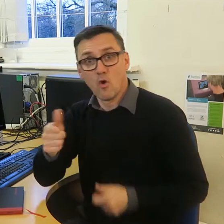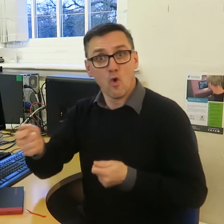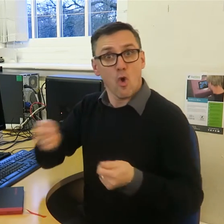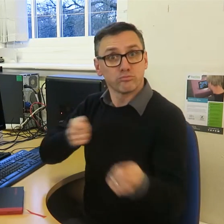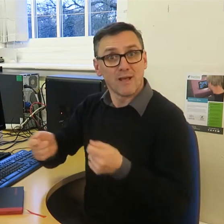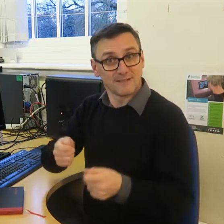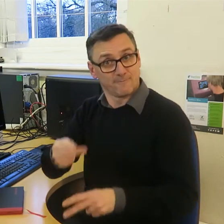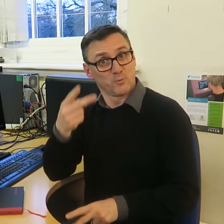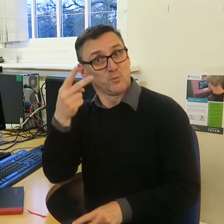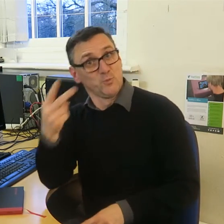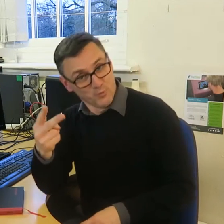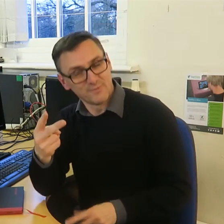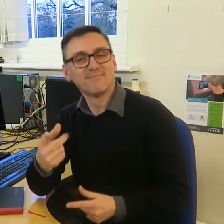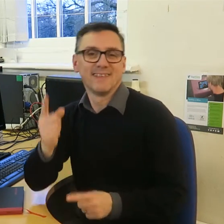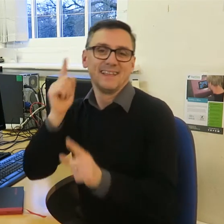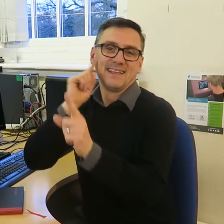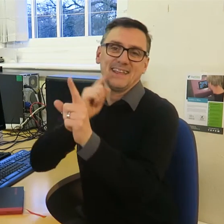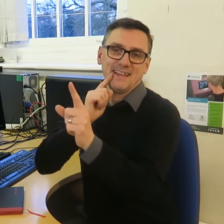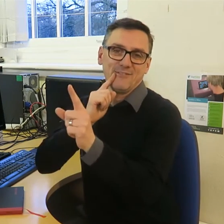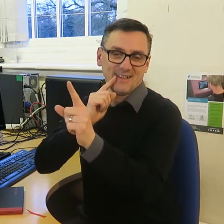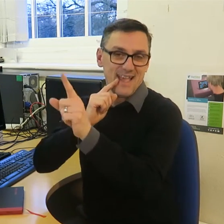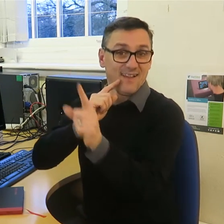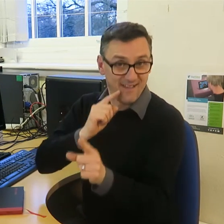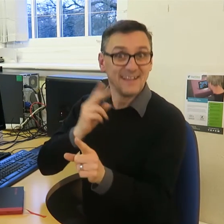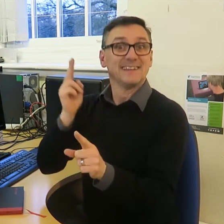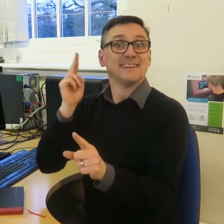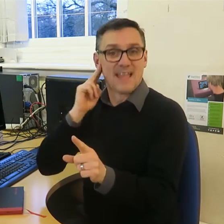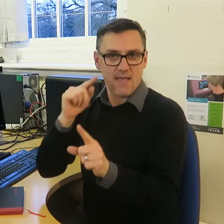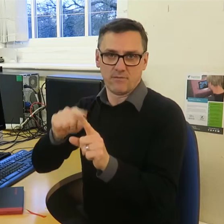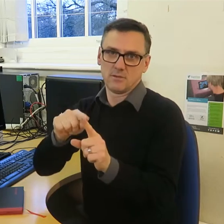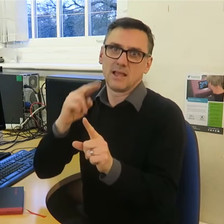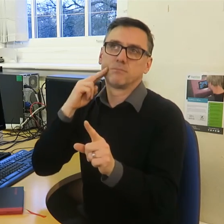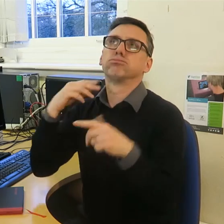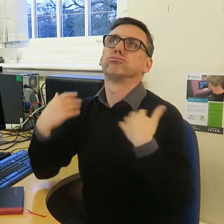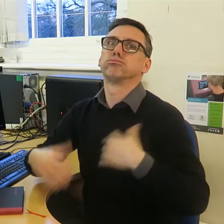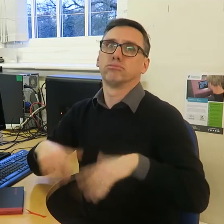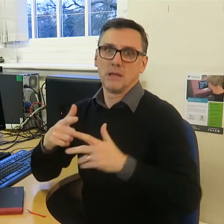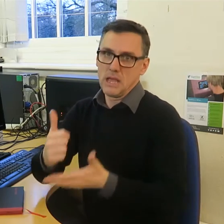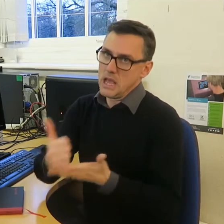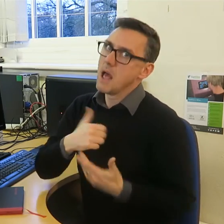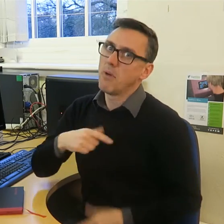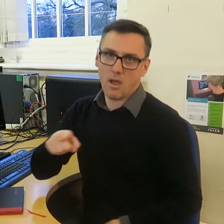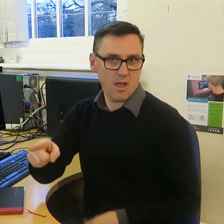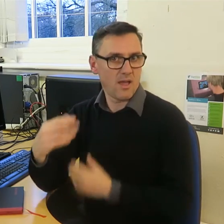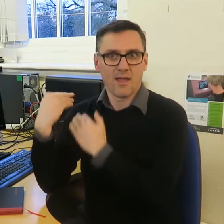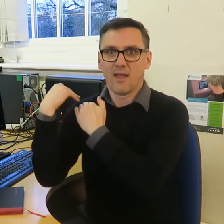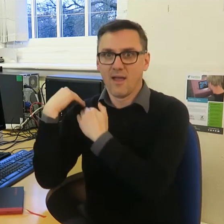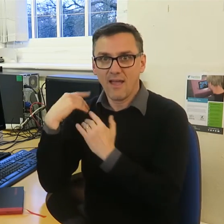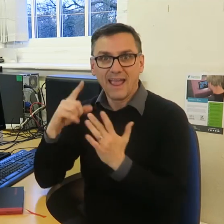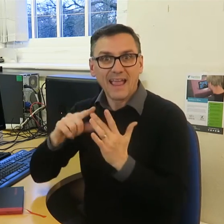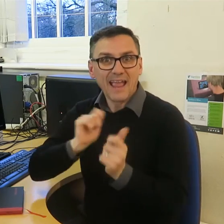This Deaf colleague is amazing and they deal with all the invoicing and administration, plus they are always there to support me.